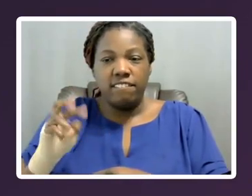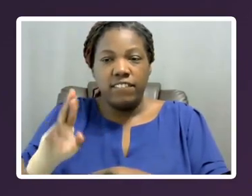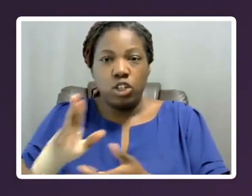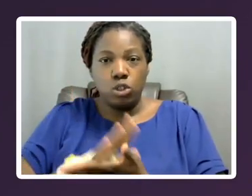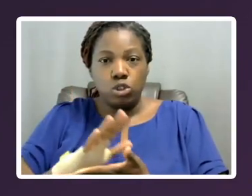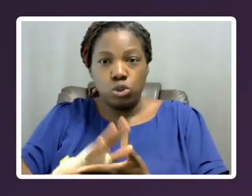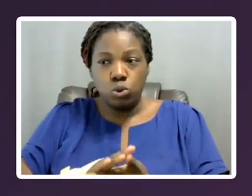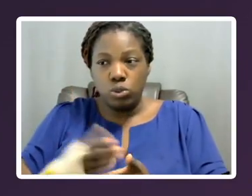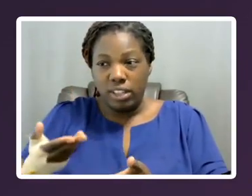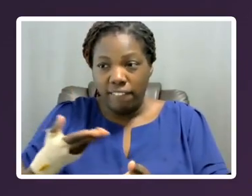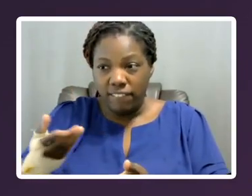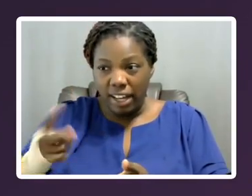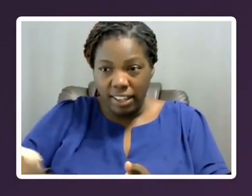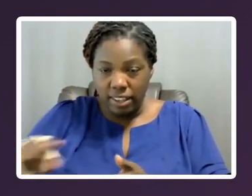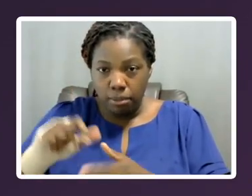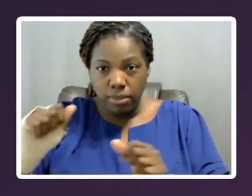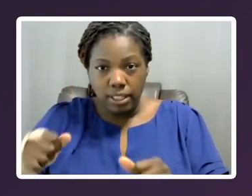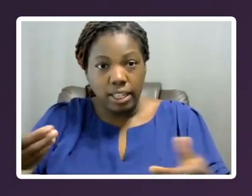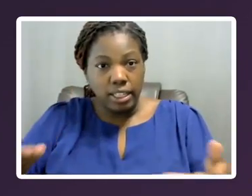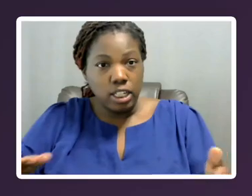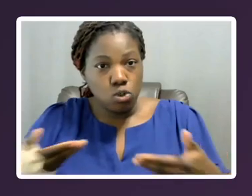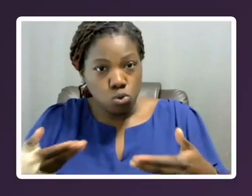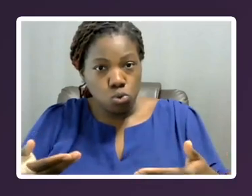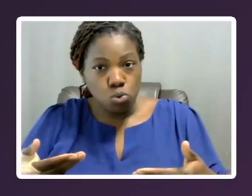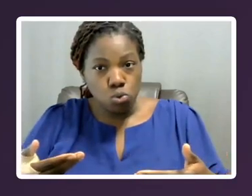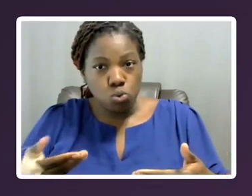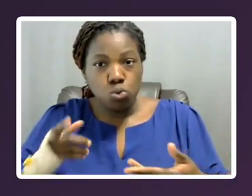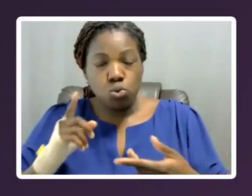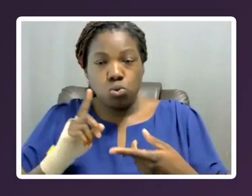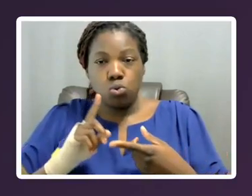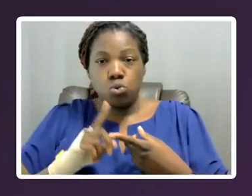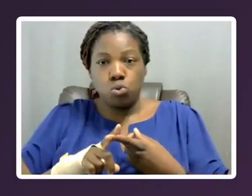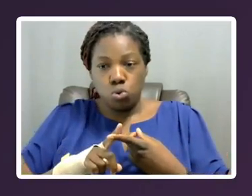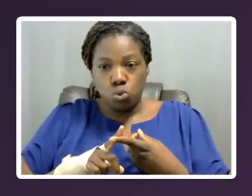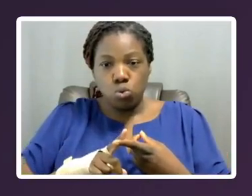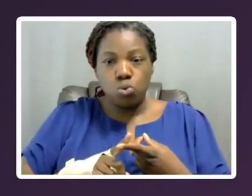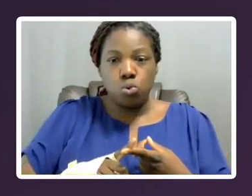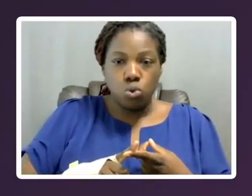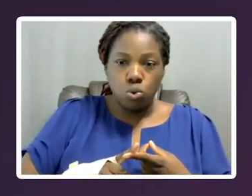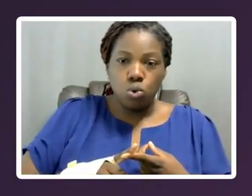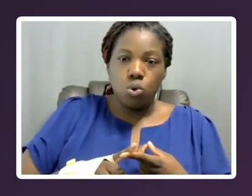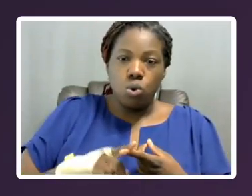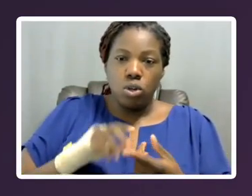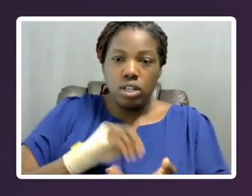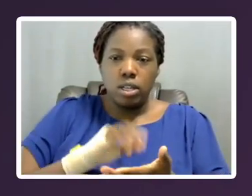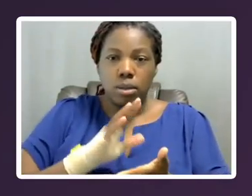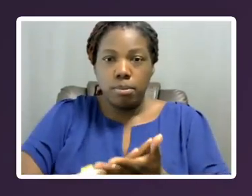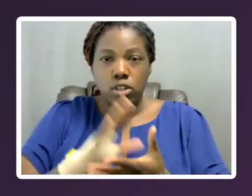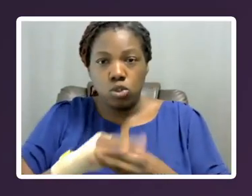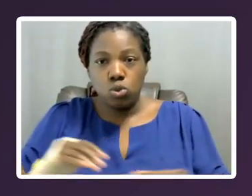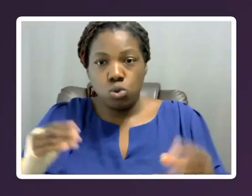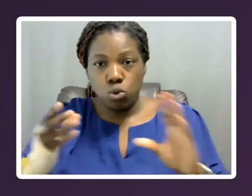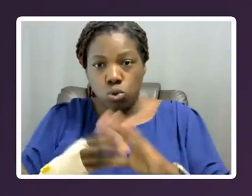they can be introduced to documenting stories as well. So the two says were in-class interviews